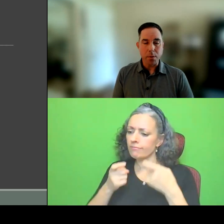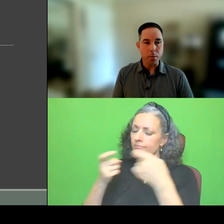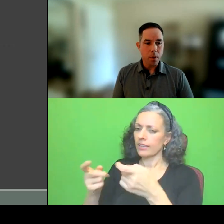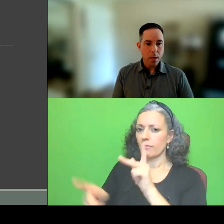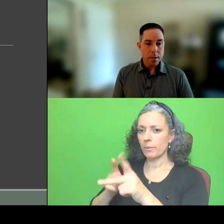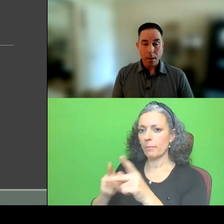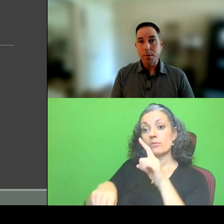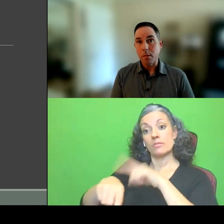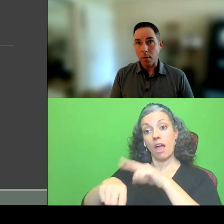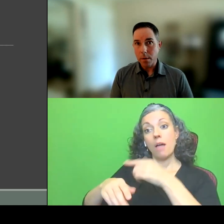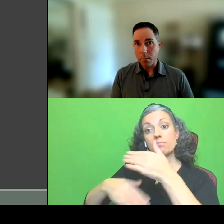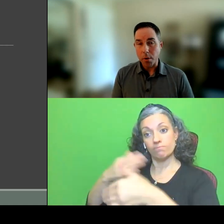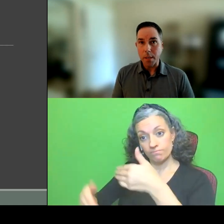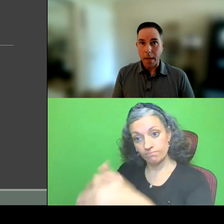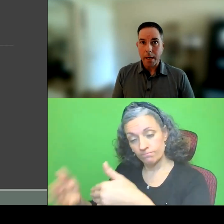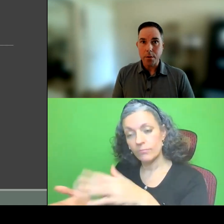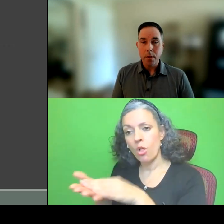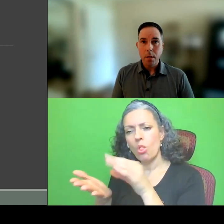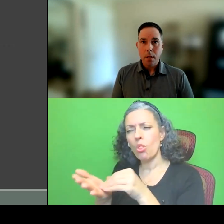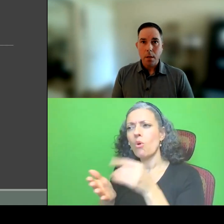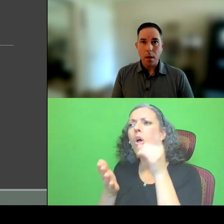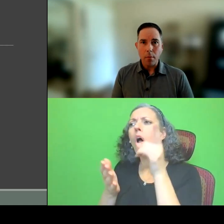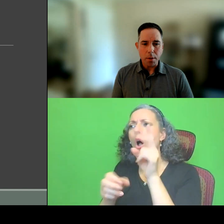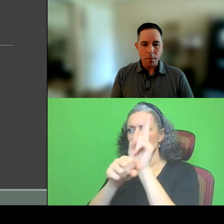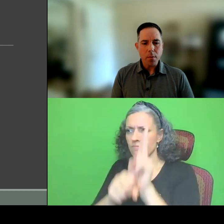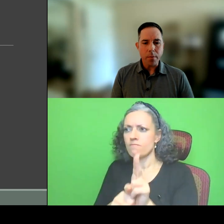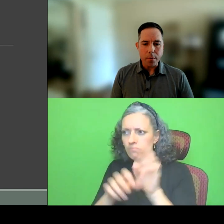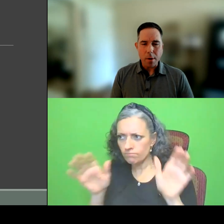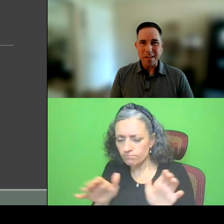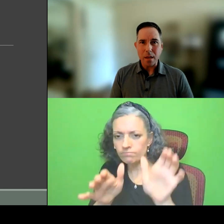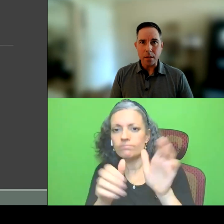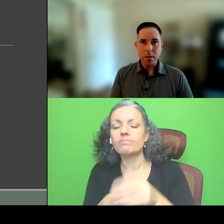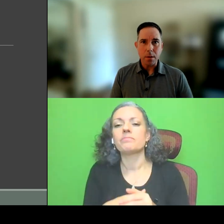to take what they've learned and put it into action. I've worked in a few different training settings and